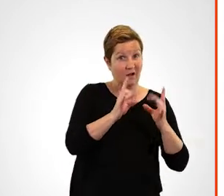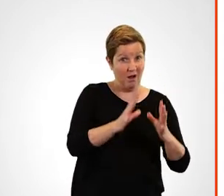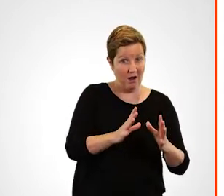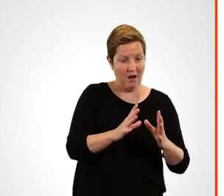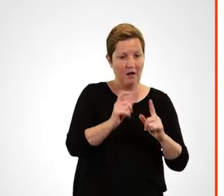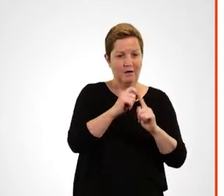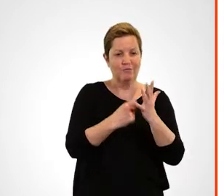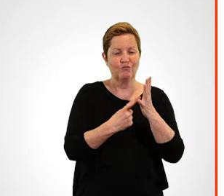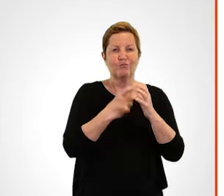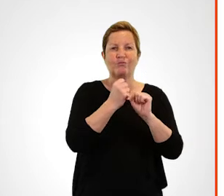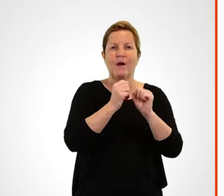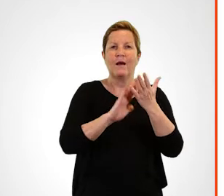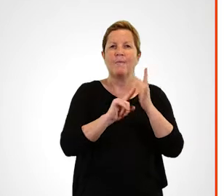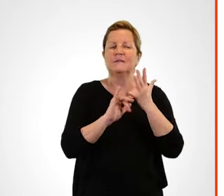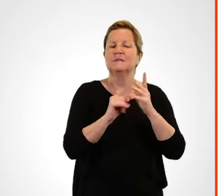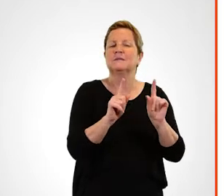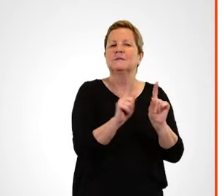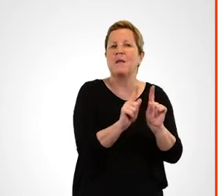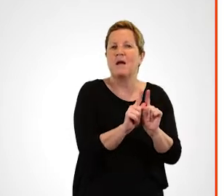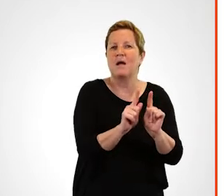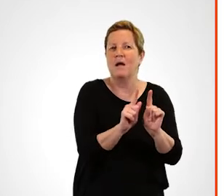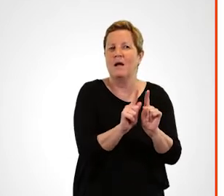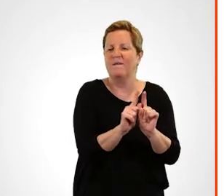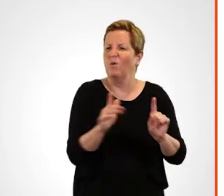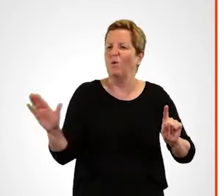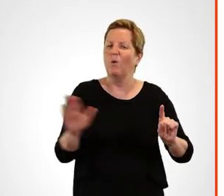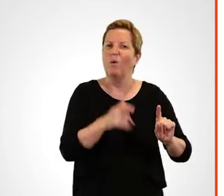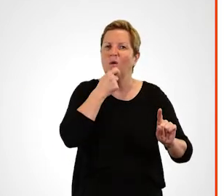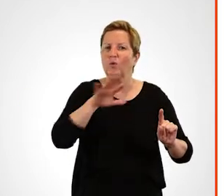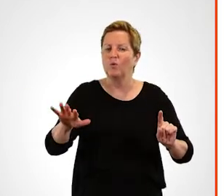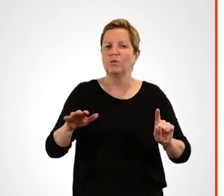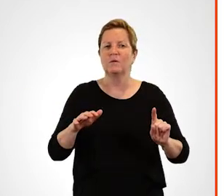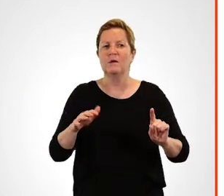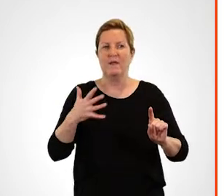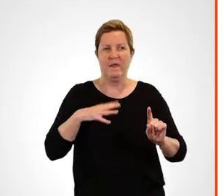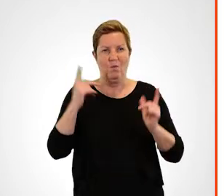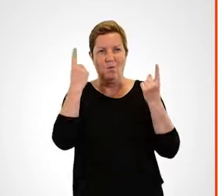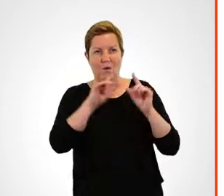Children are looking at how they can share attention,